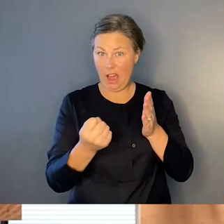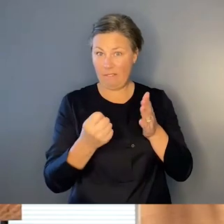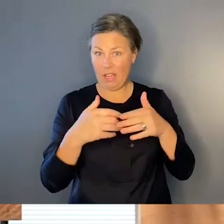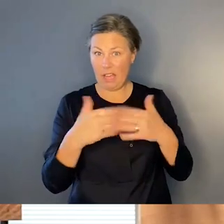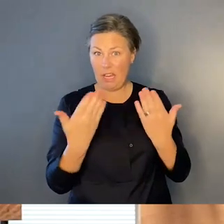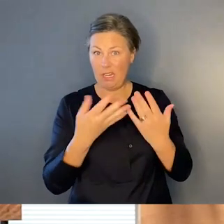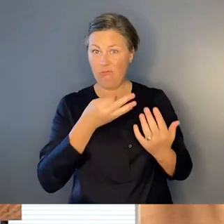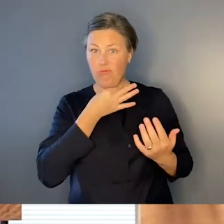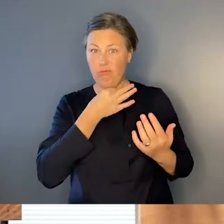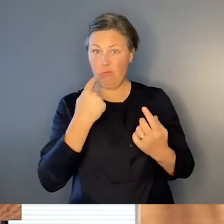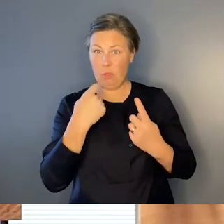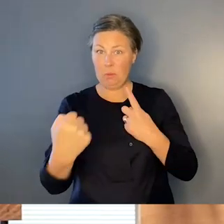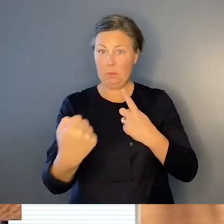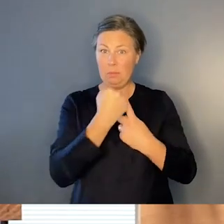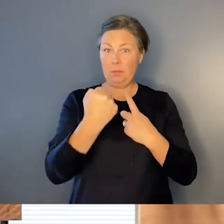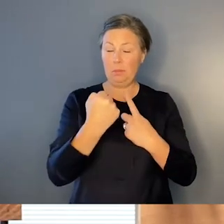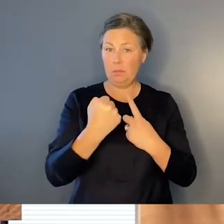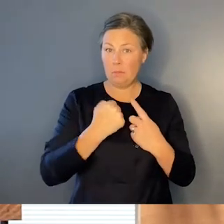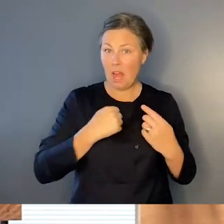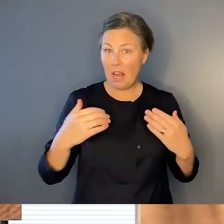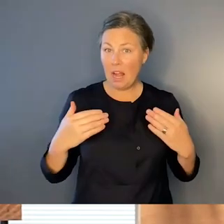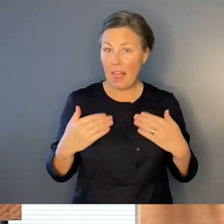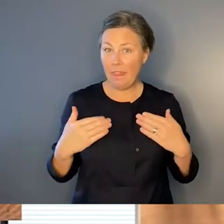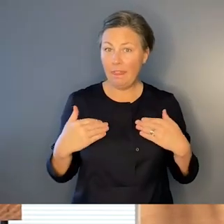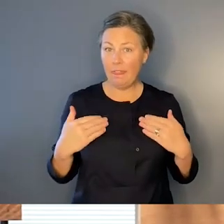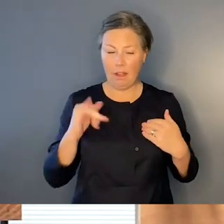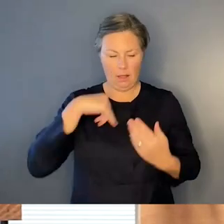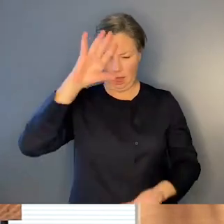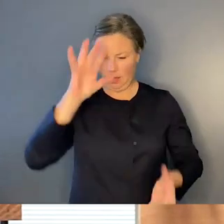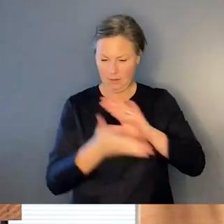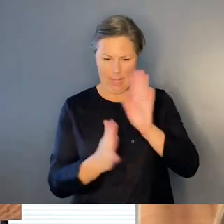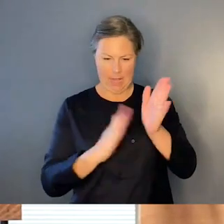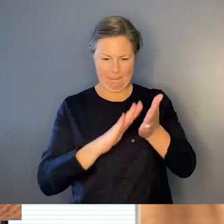It's a difficult transition and it's a difficult word sometimes.